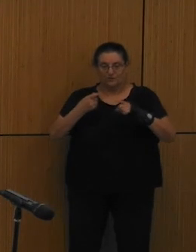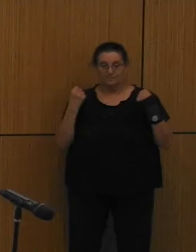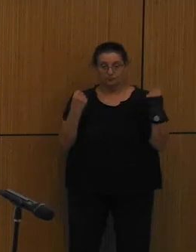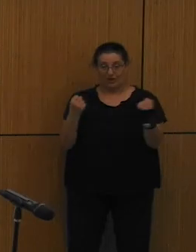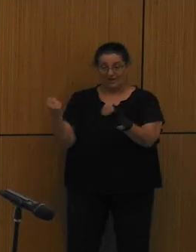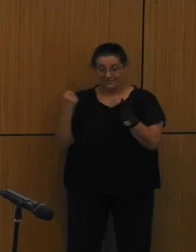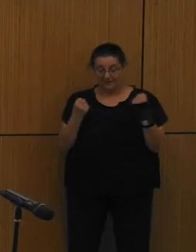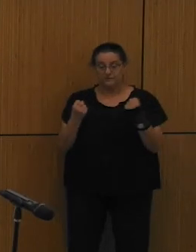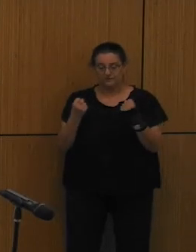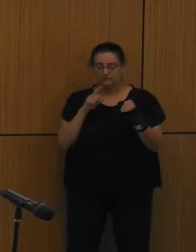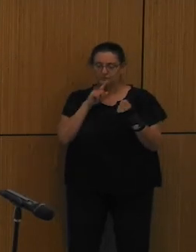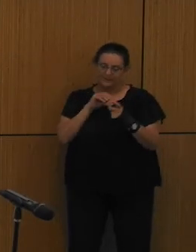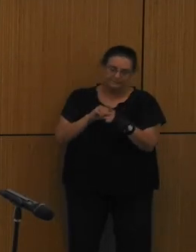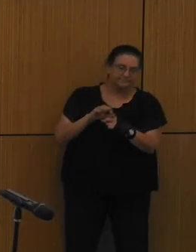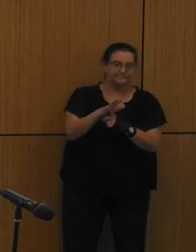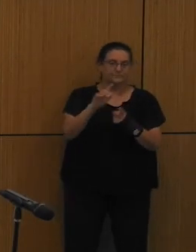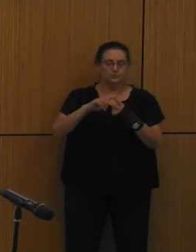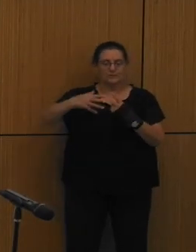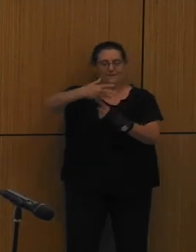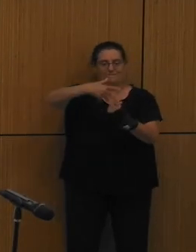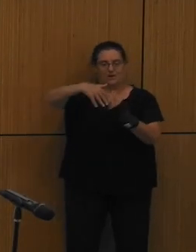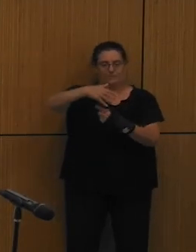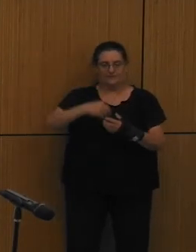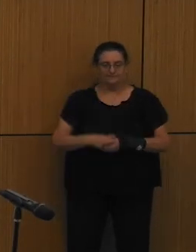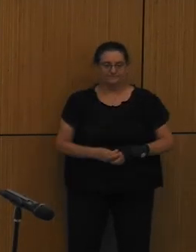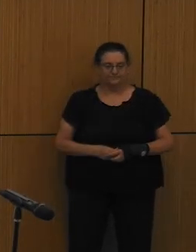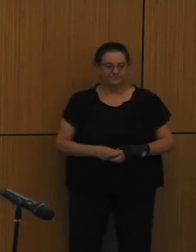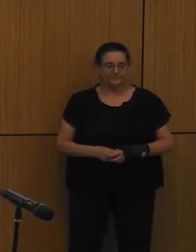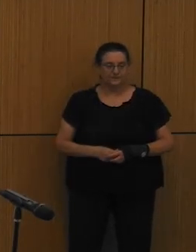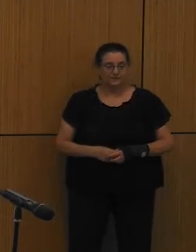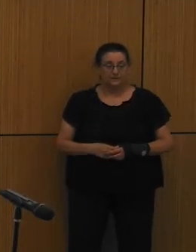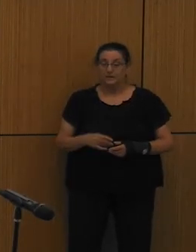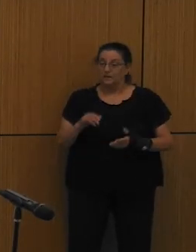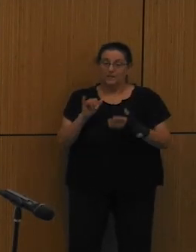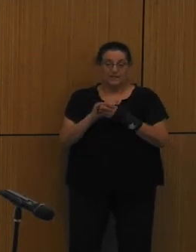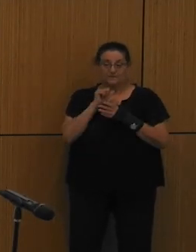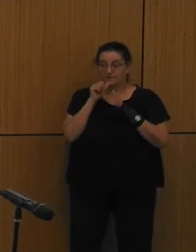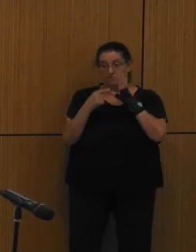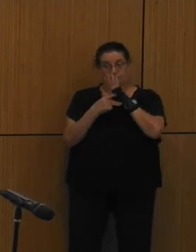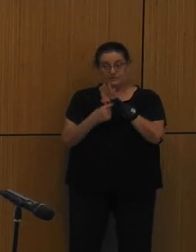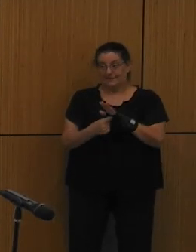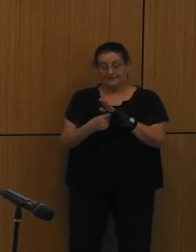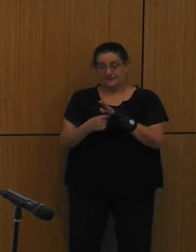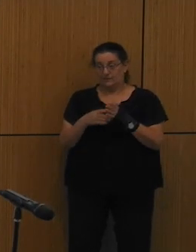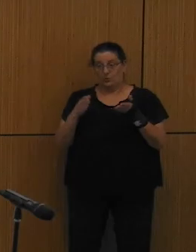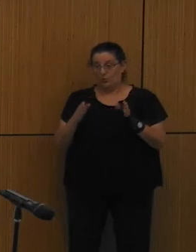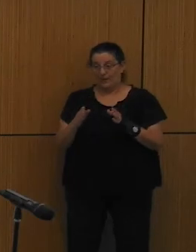So huge amounts get introduced into the environment. This is not presenting the way that, it looks on my slides,